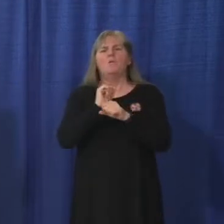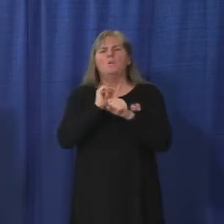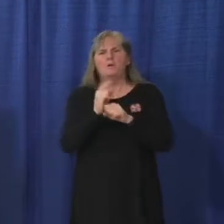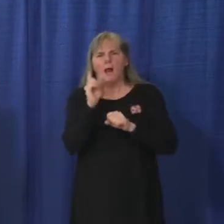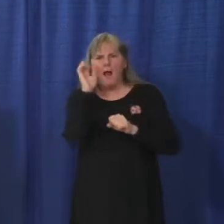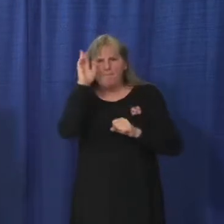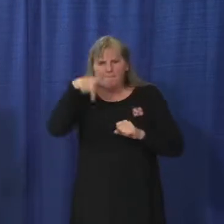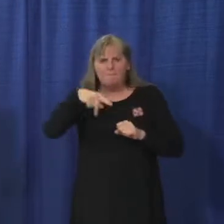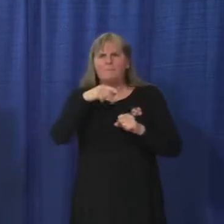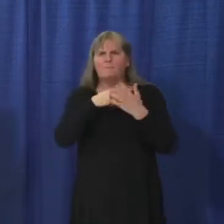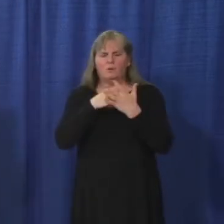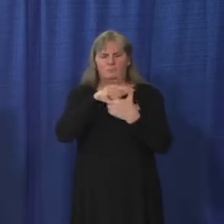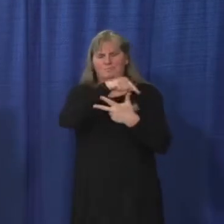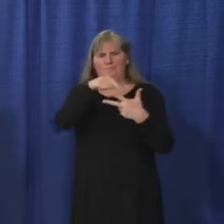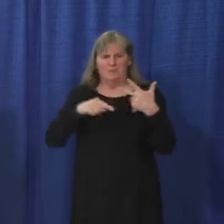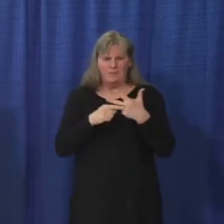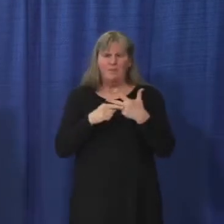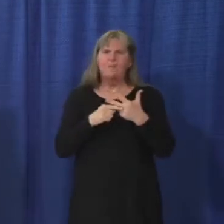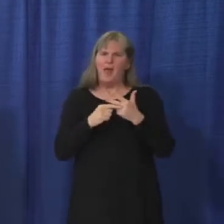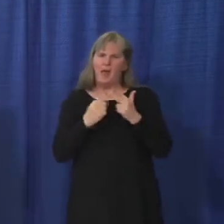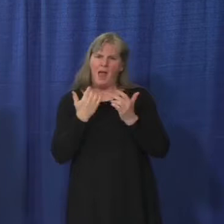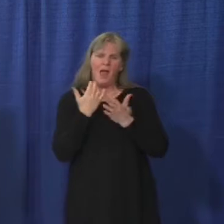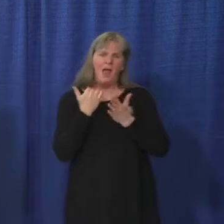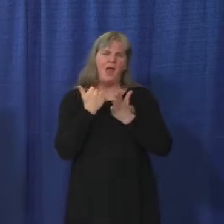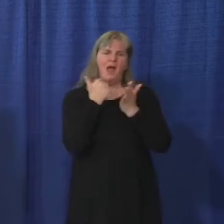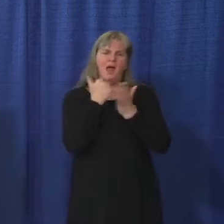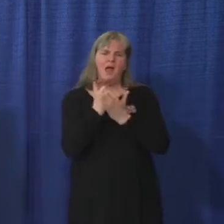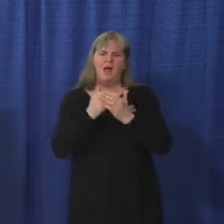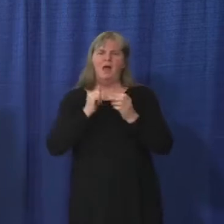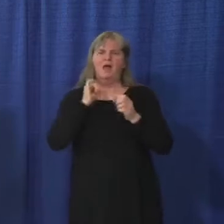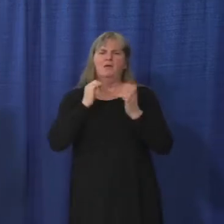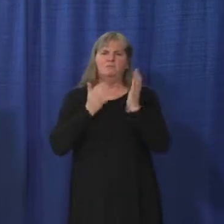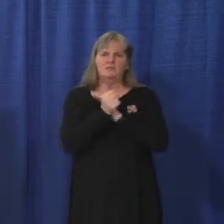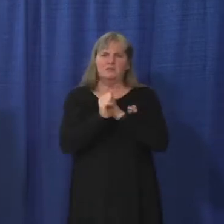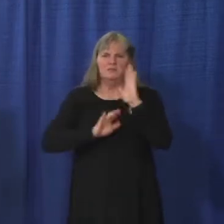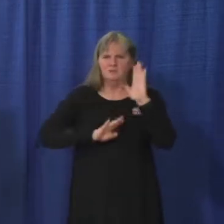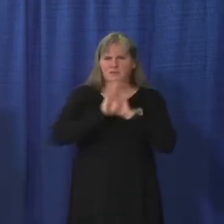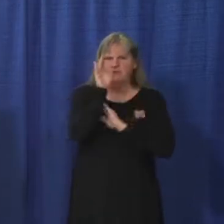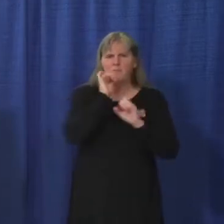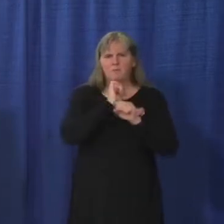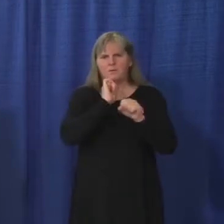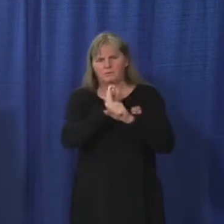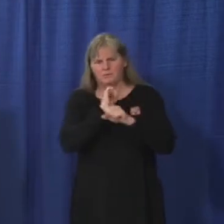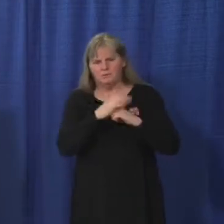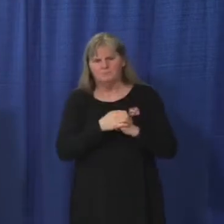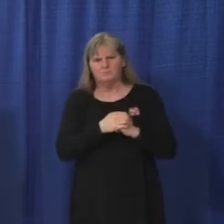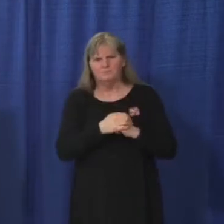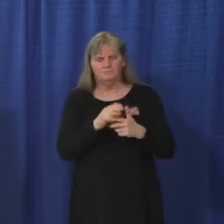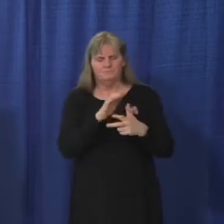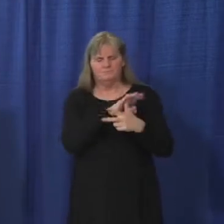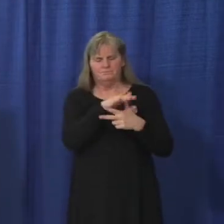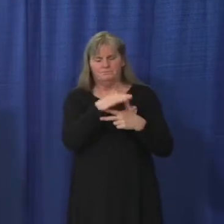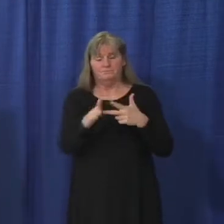and employment support. Are third is business supports. We've already rolled out a number of funding programs to